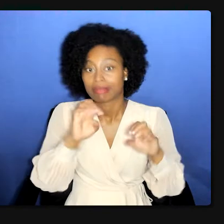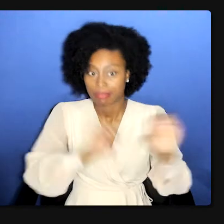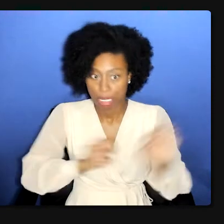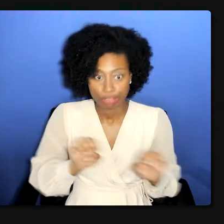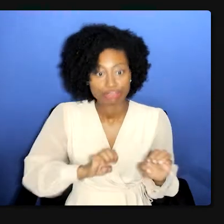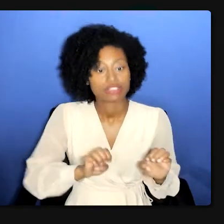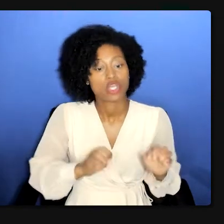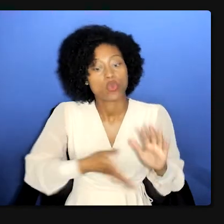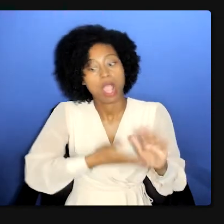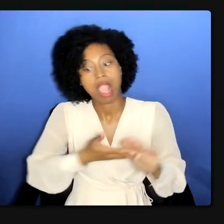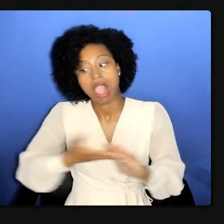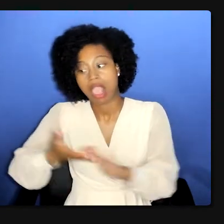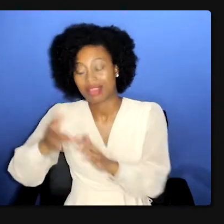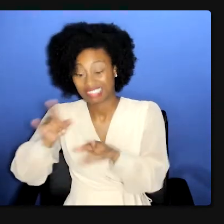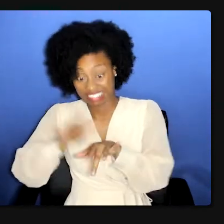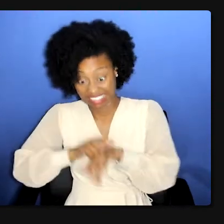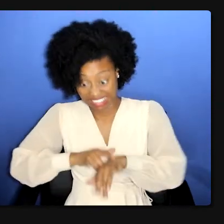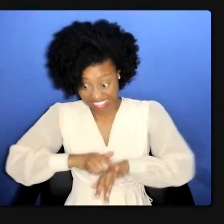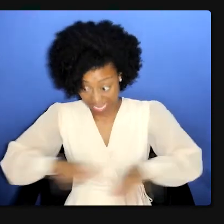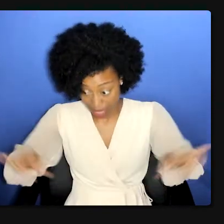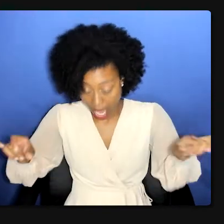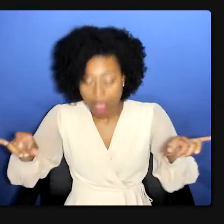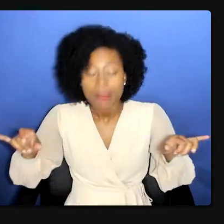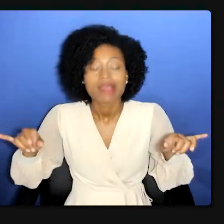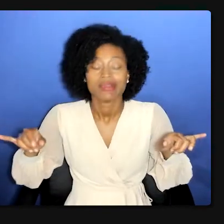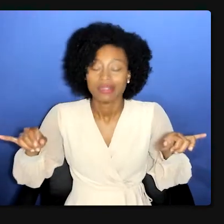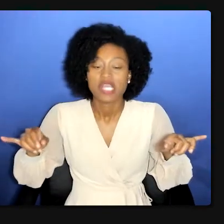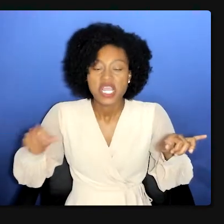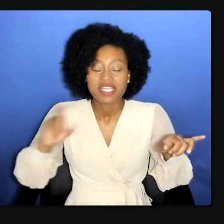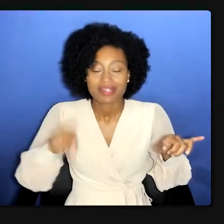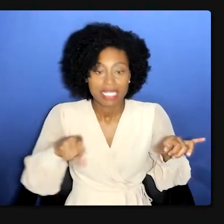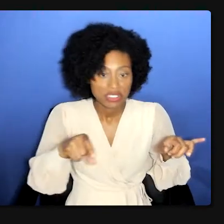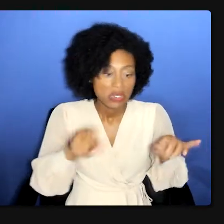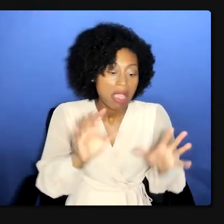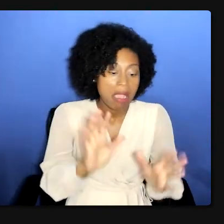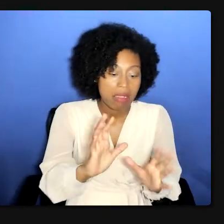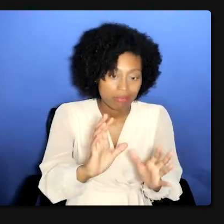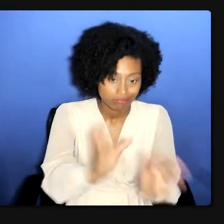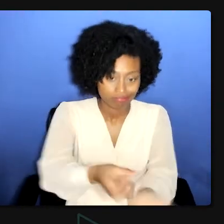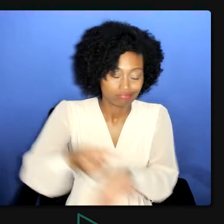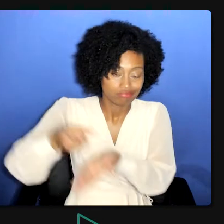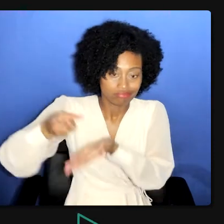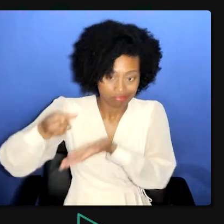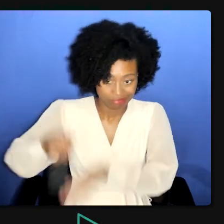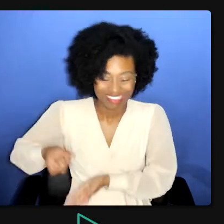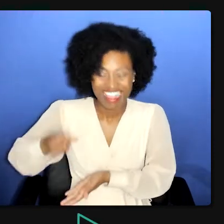running on similar parts of your game at the same time. When we have mutually exclusive experiments,